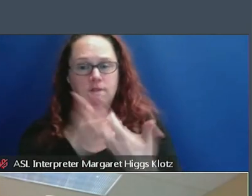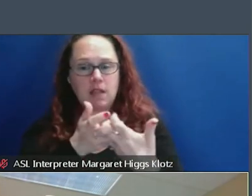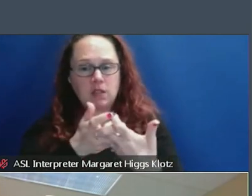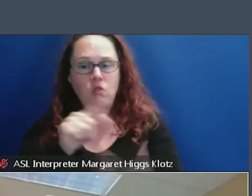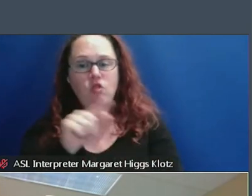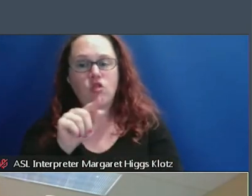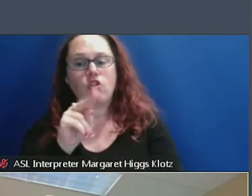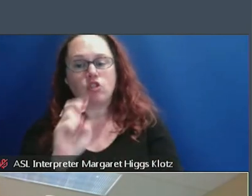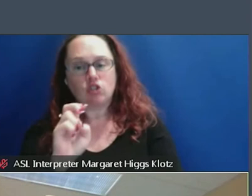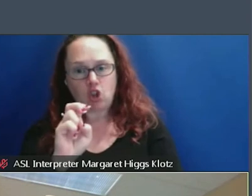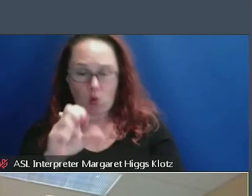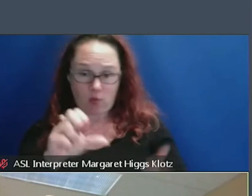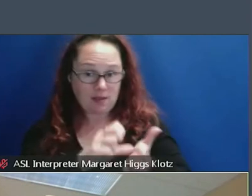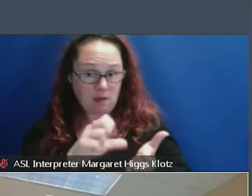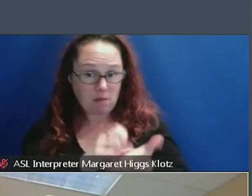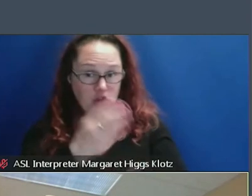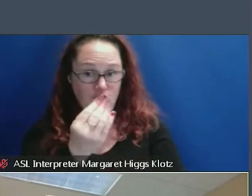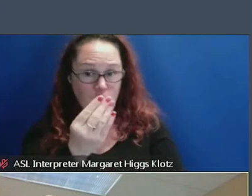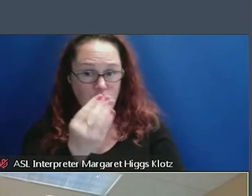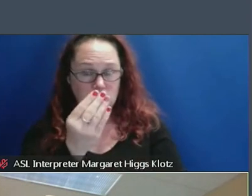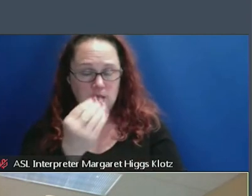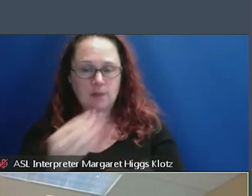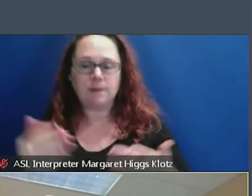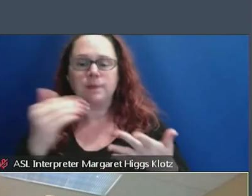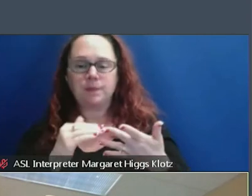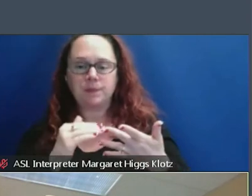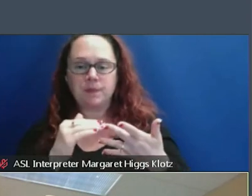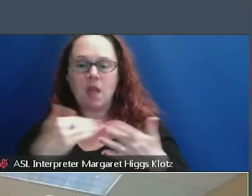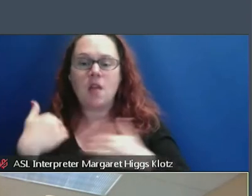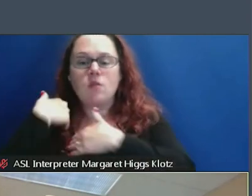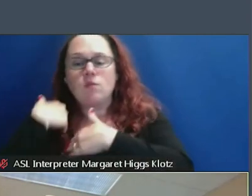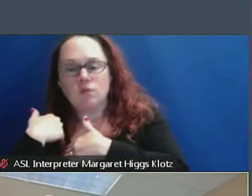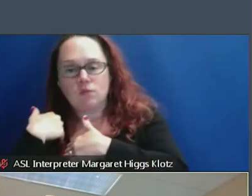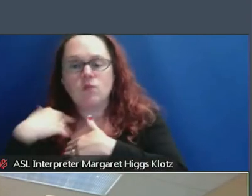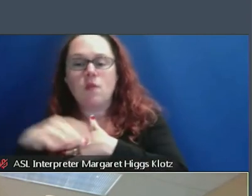That's on page 14. This body is obligated to find that this proposal is